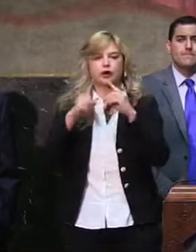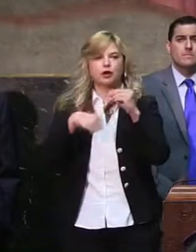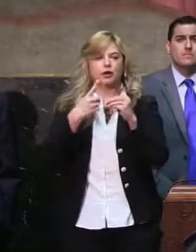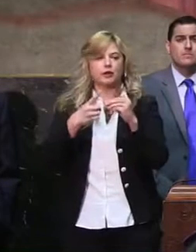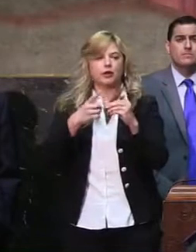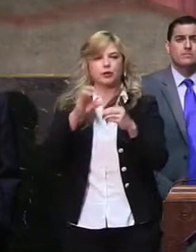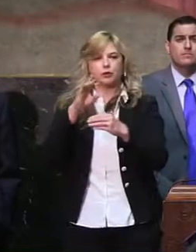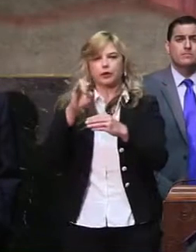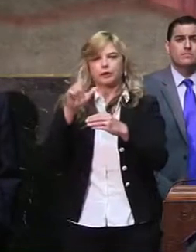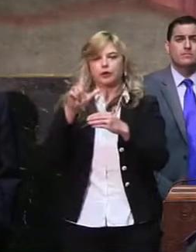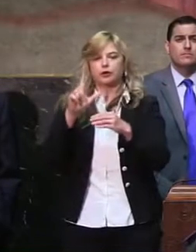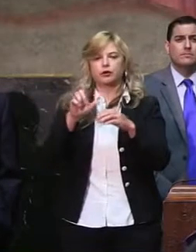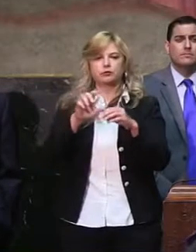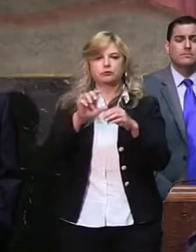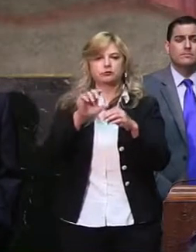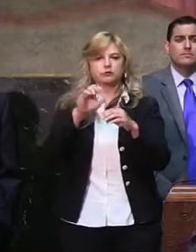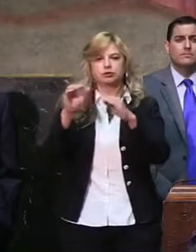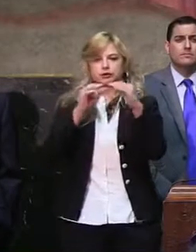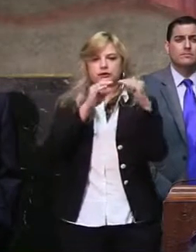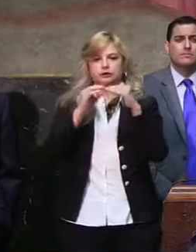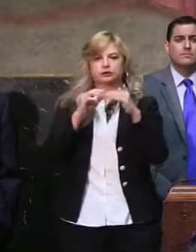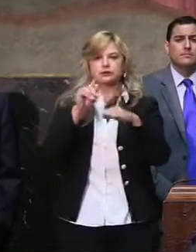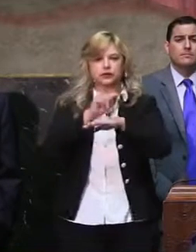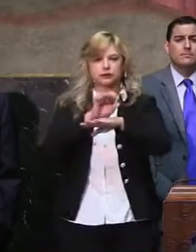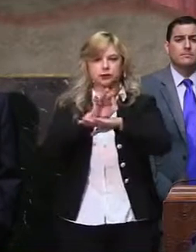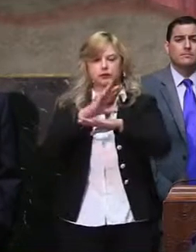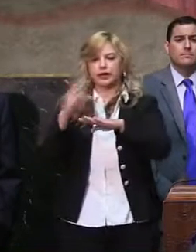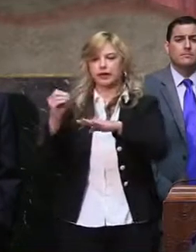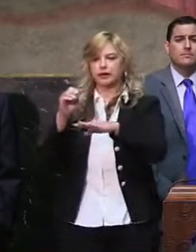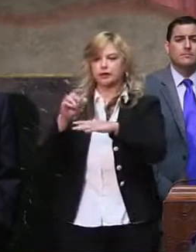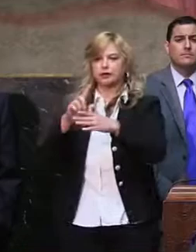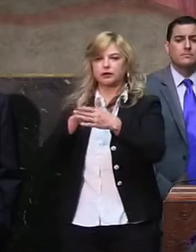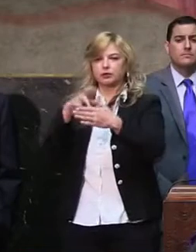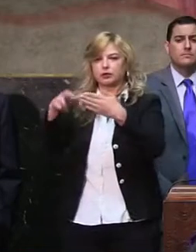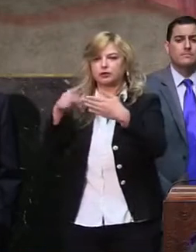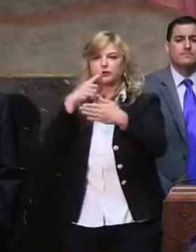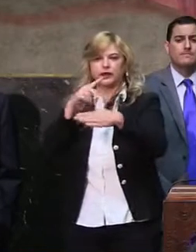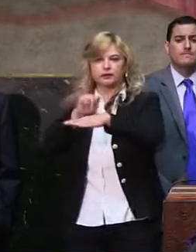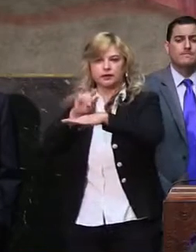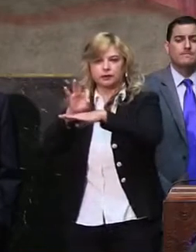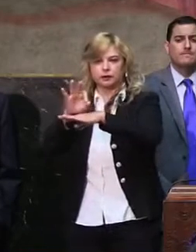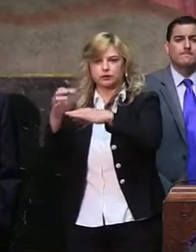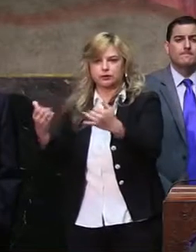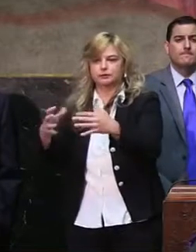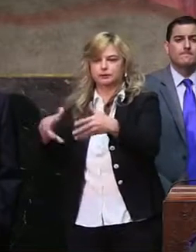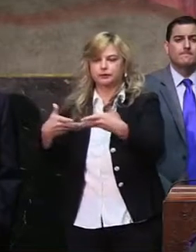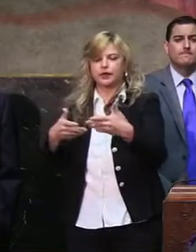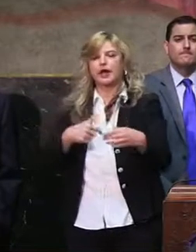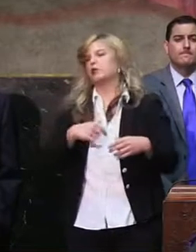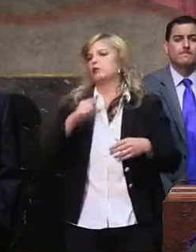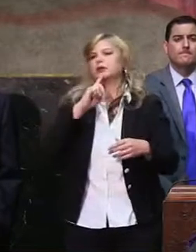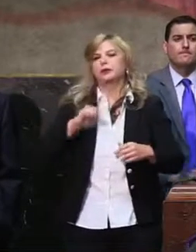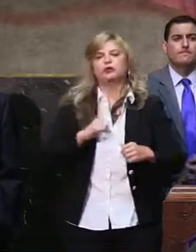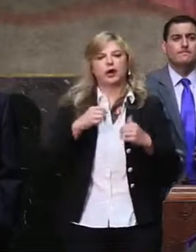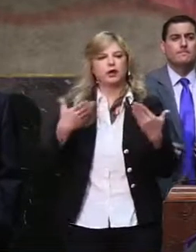package of legislation came out that pastors and I'm proud to stand here today with colleagues and friends the